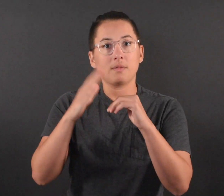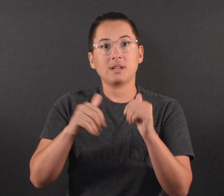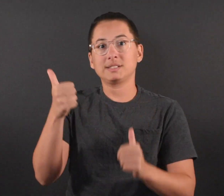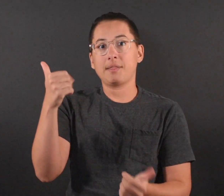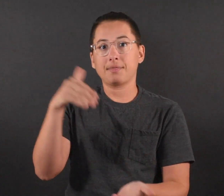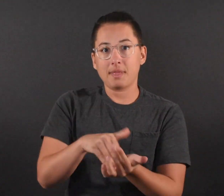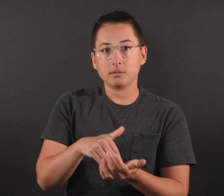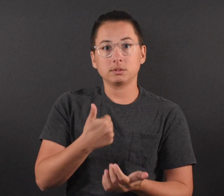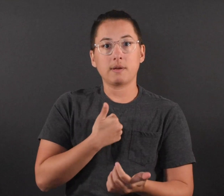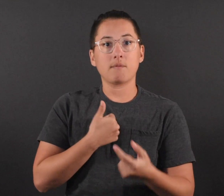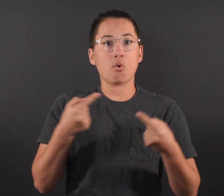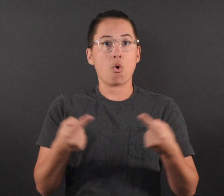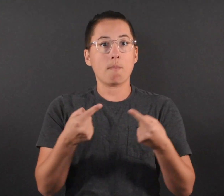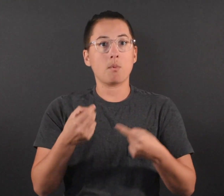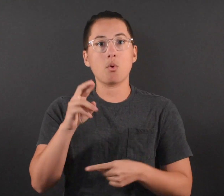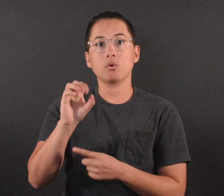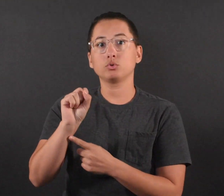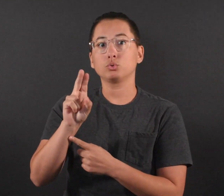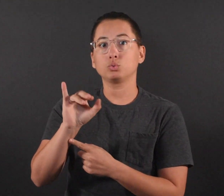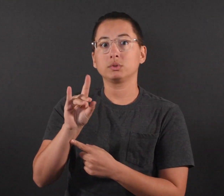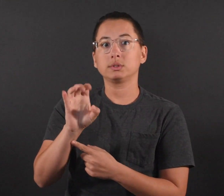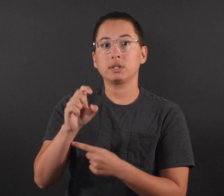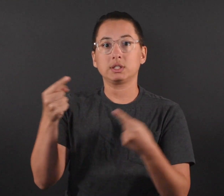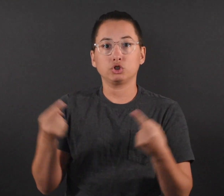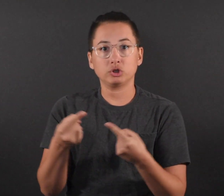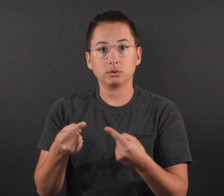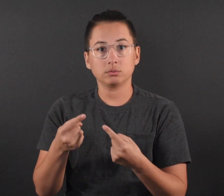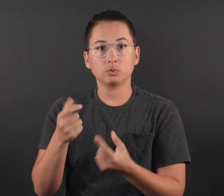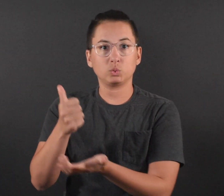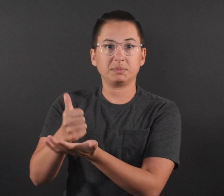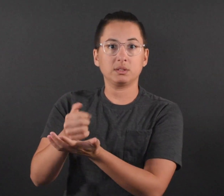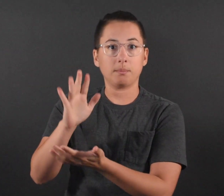10,000 self-harm or suicidal injuries treated by health care providers.